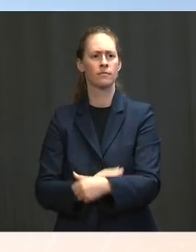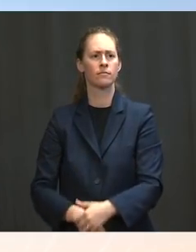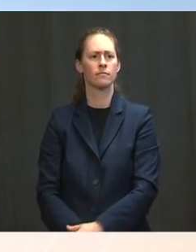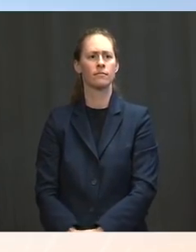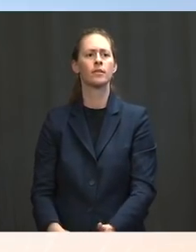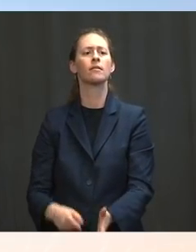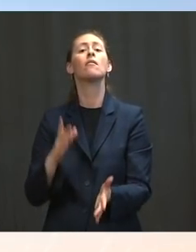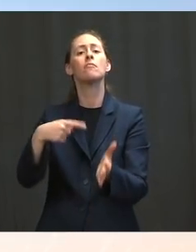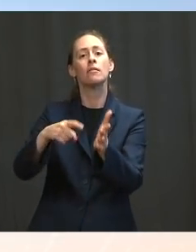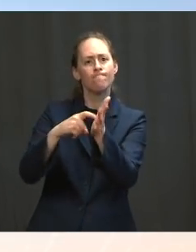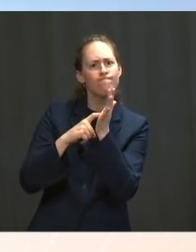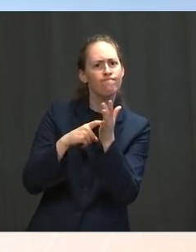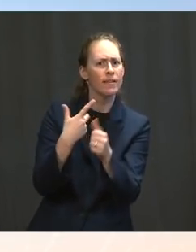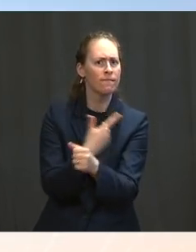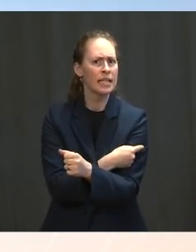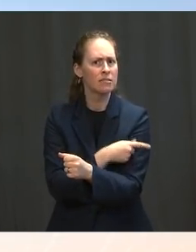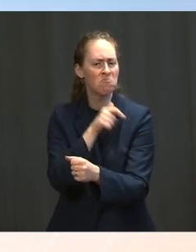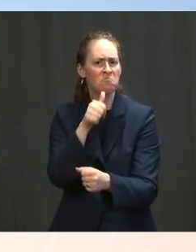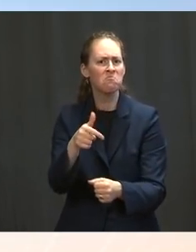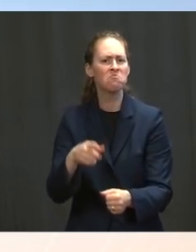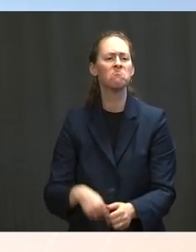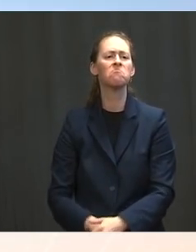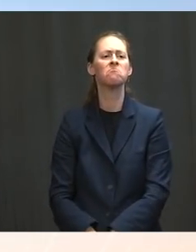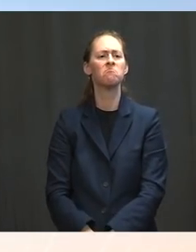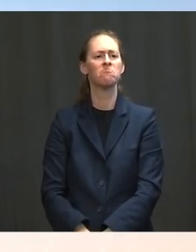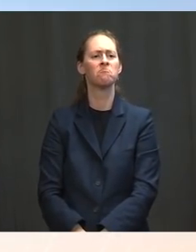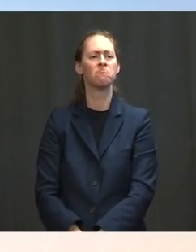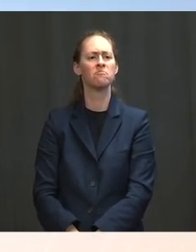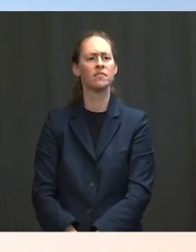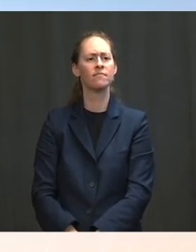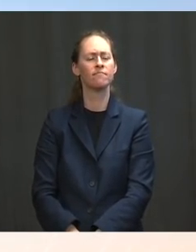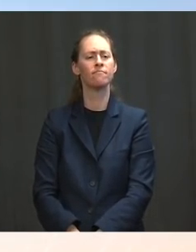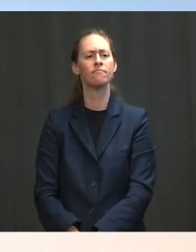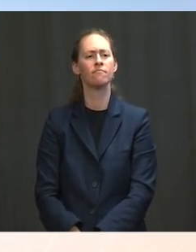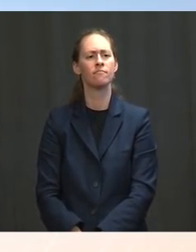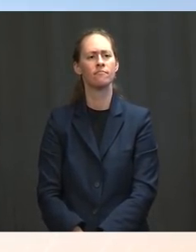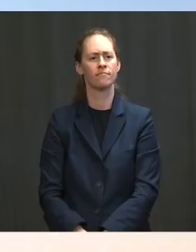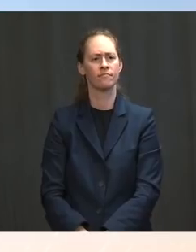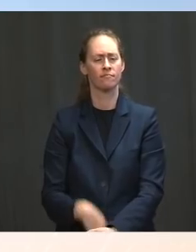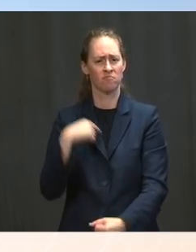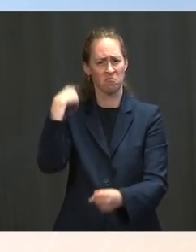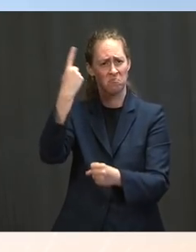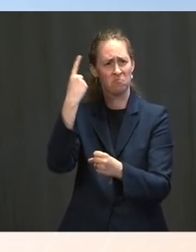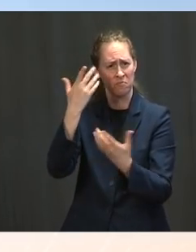Zeke Emanuel, I think, has a new op-ed out talking about how there needs to be more aggressive action taken;